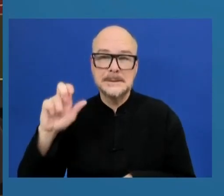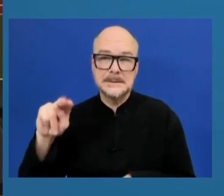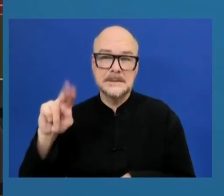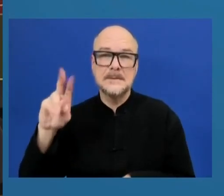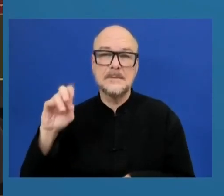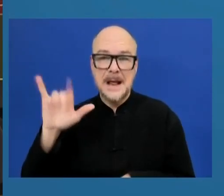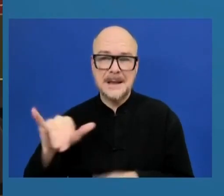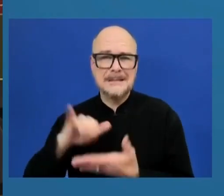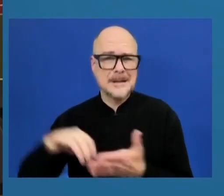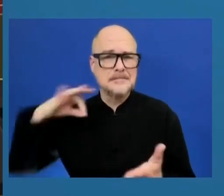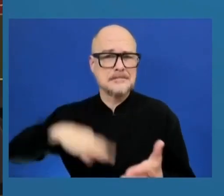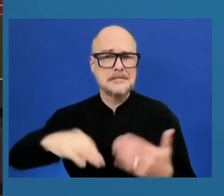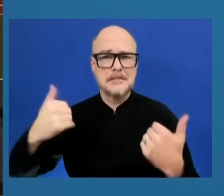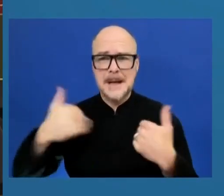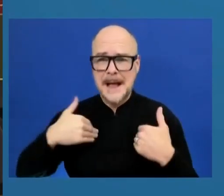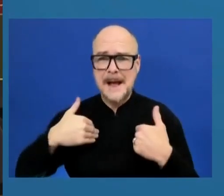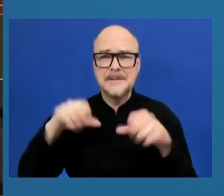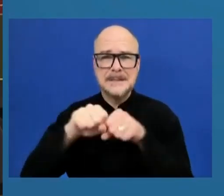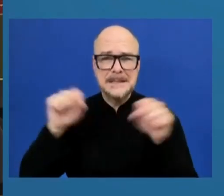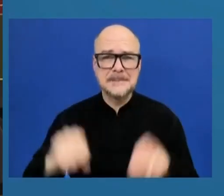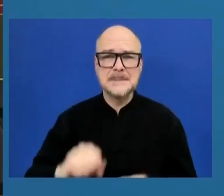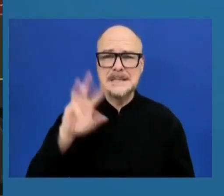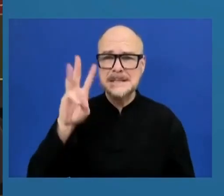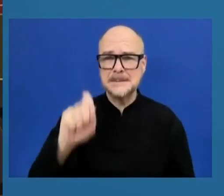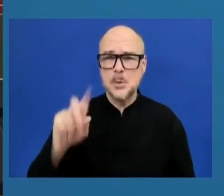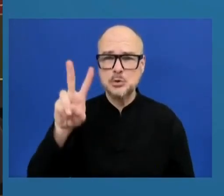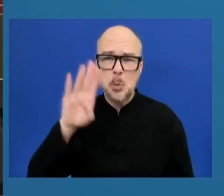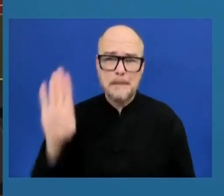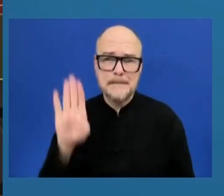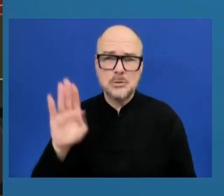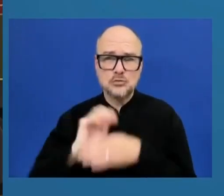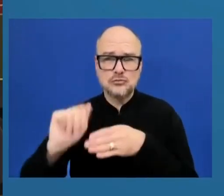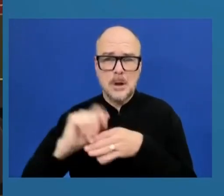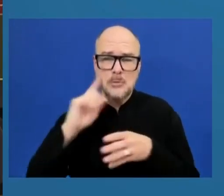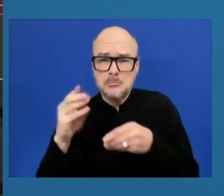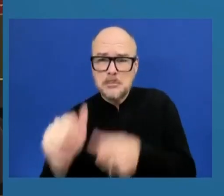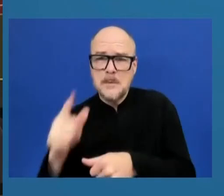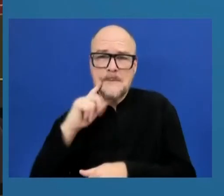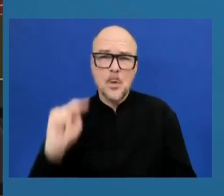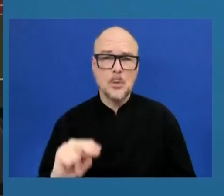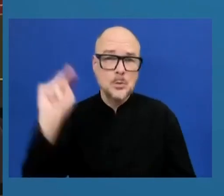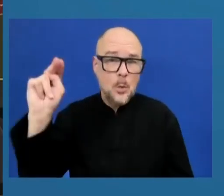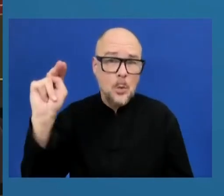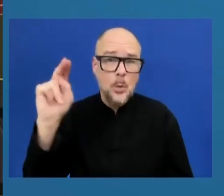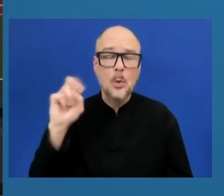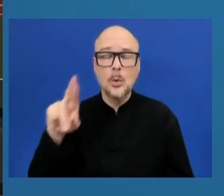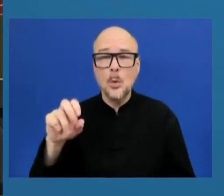it's the $6.2 billion we're going to be spending on Metro North or the continued billions of dollars we're spending